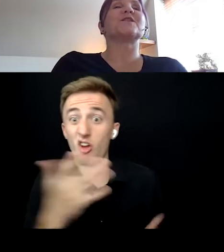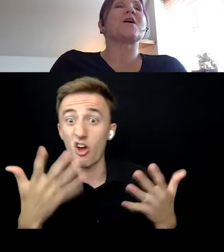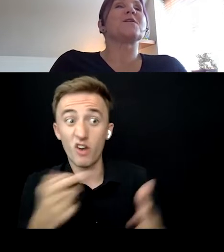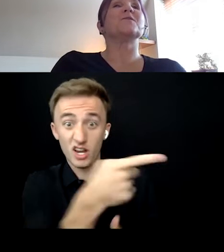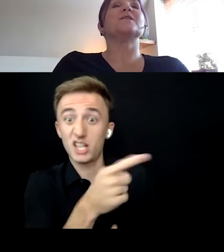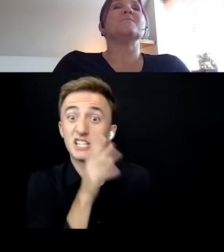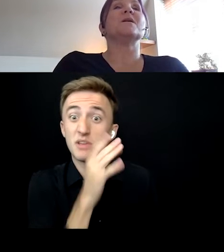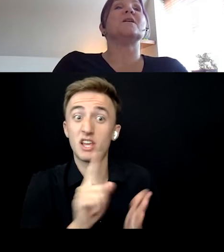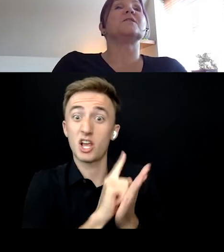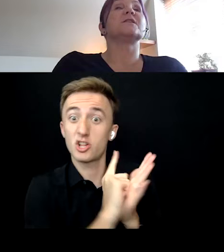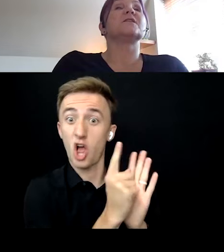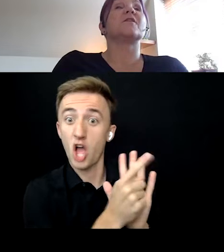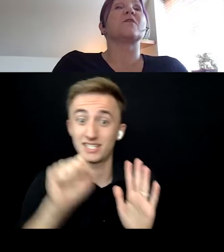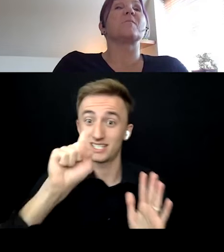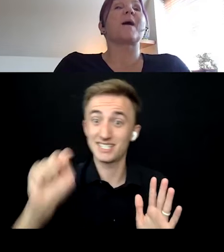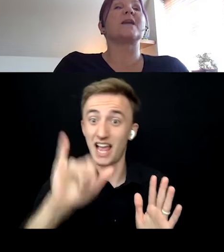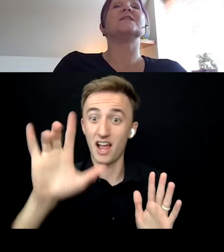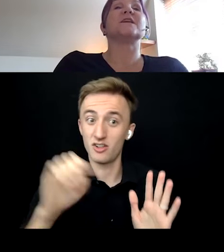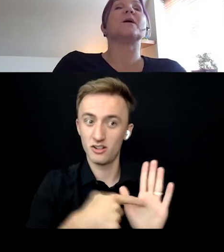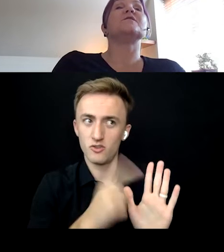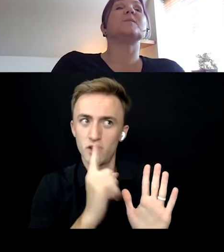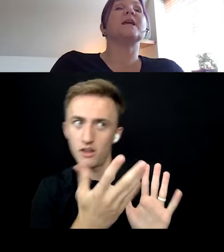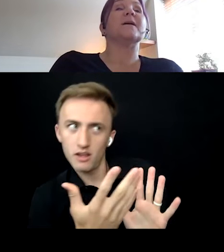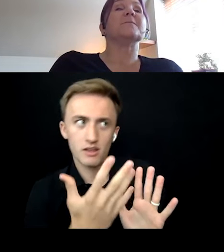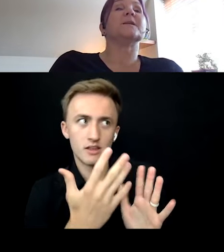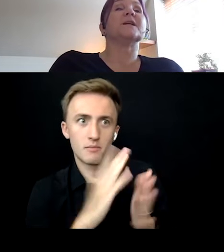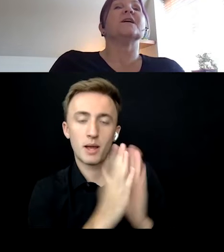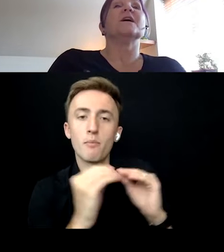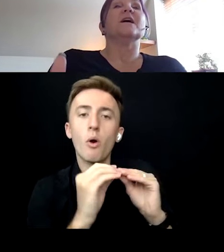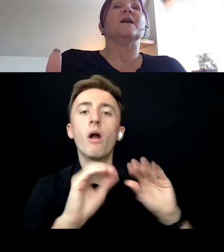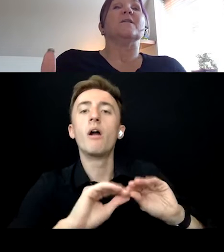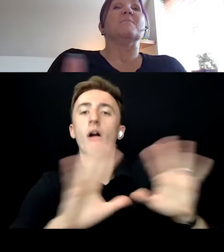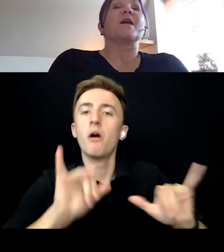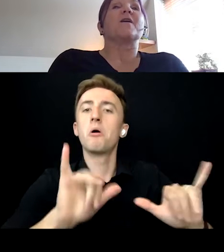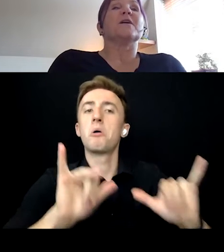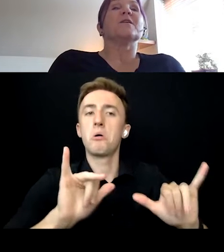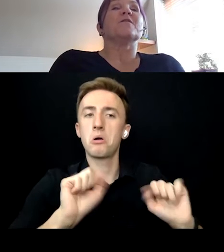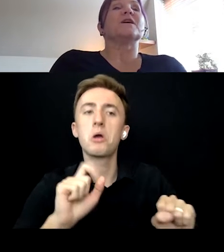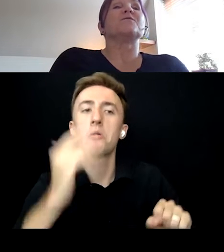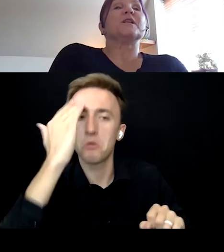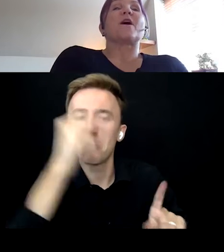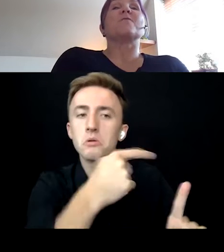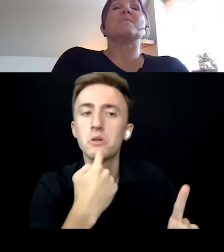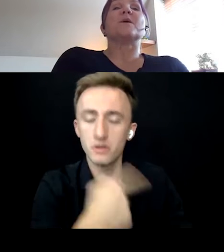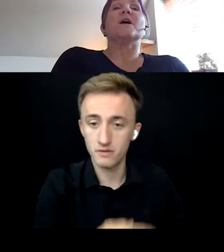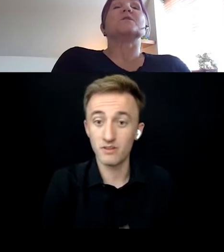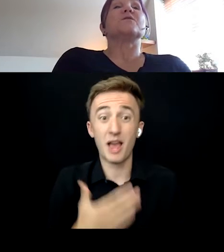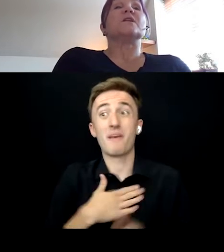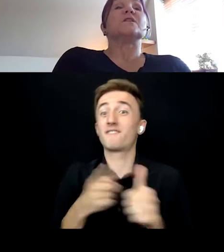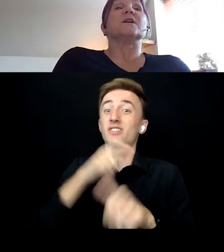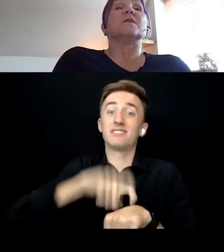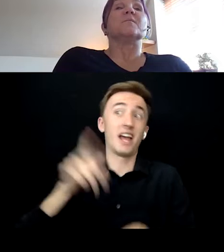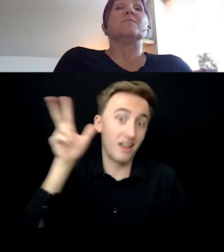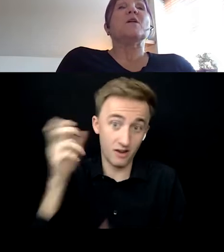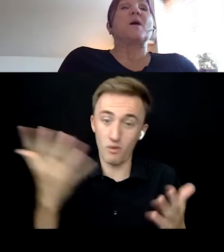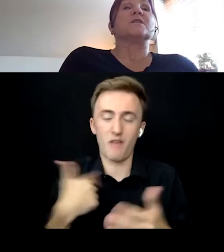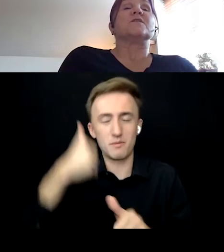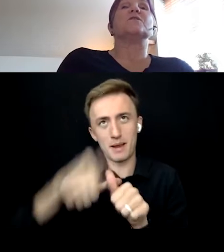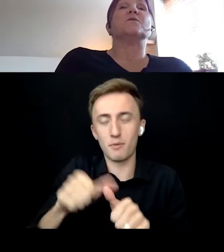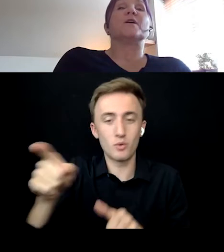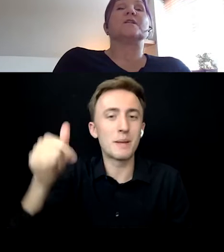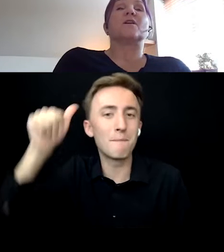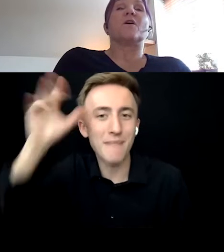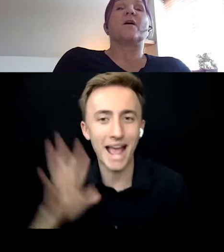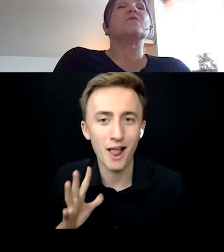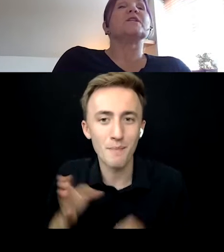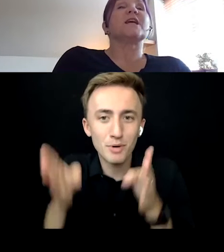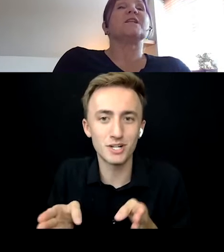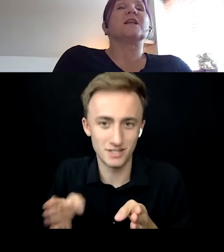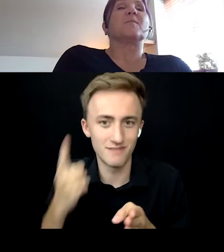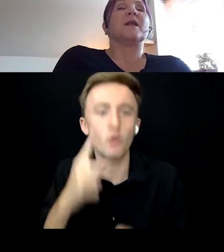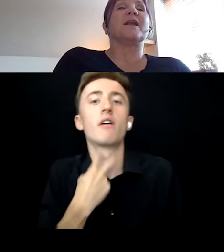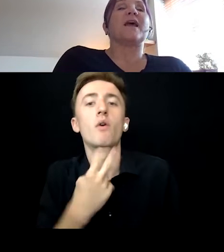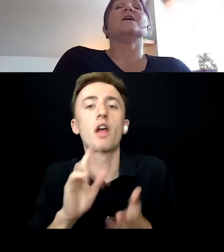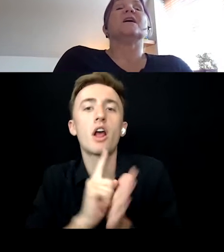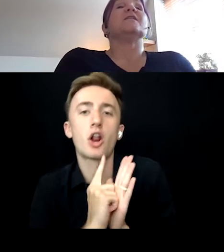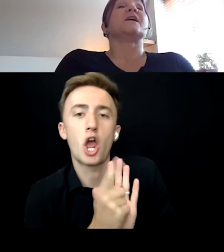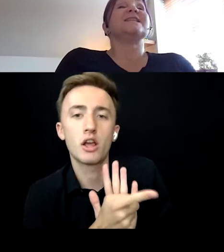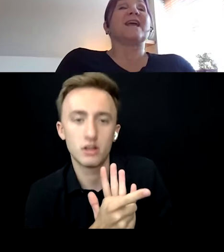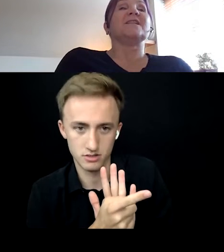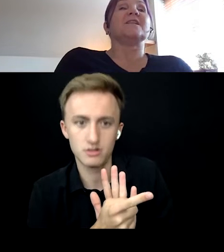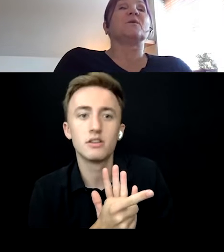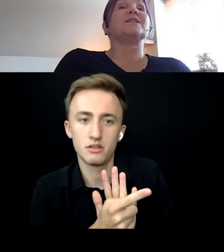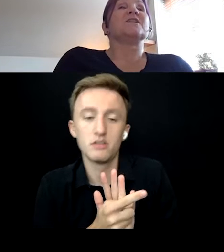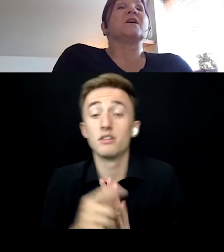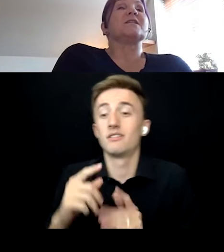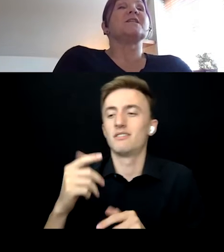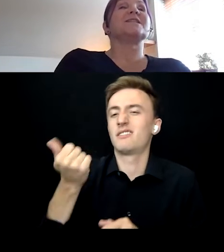style as very Pat way of speaking. In my era the first voice I remember was the first male person